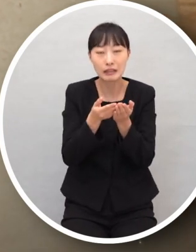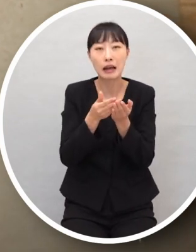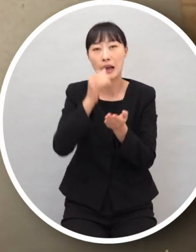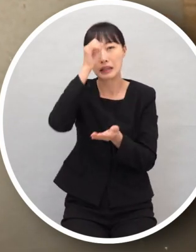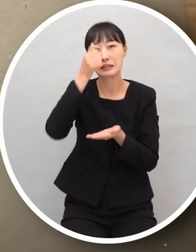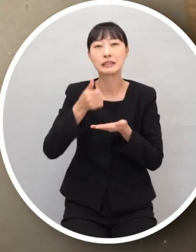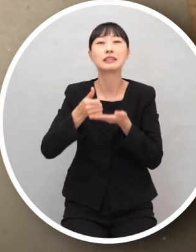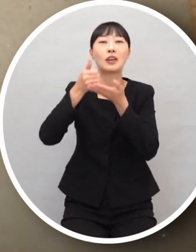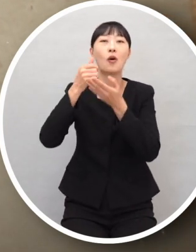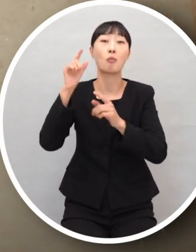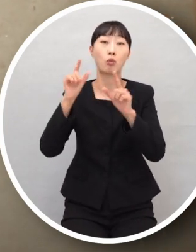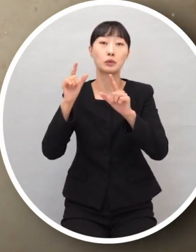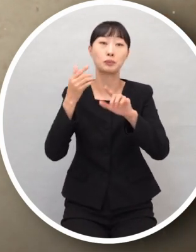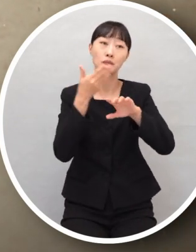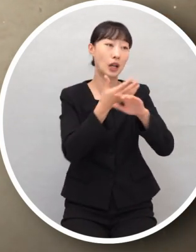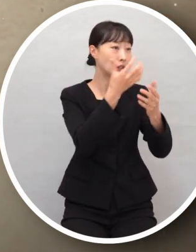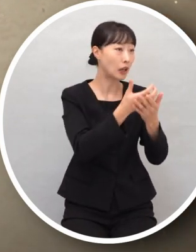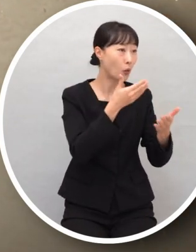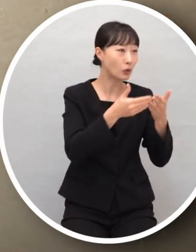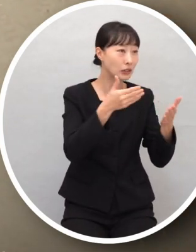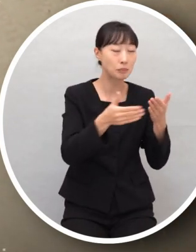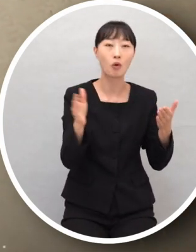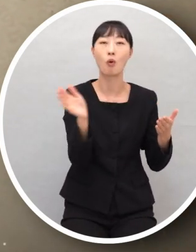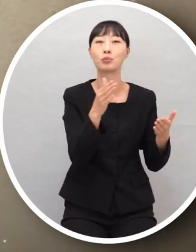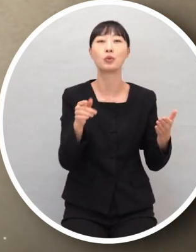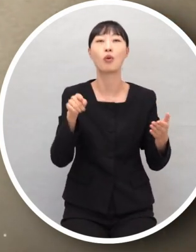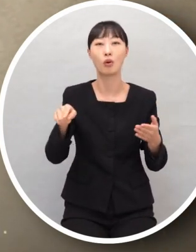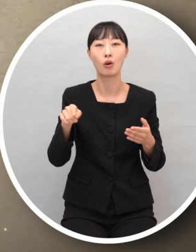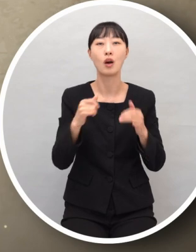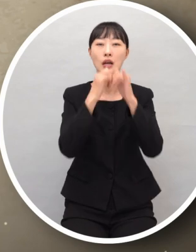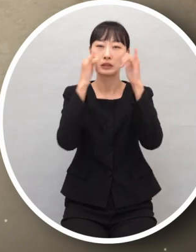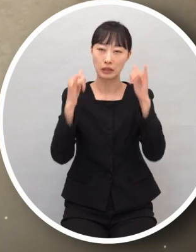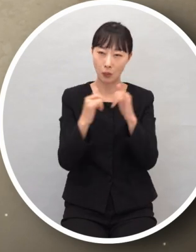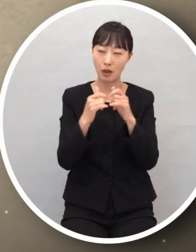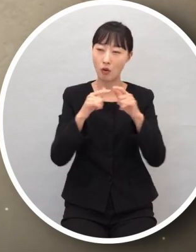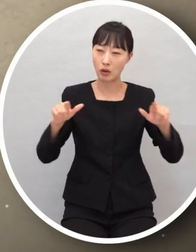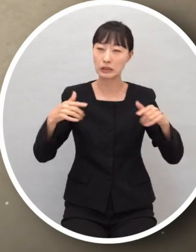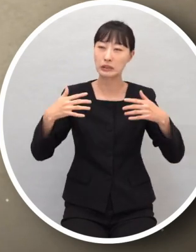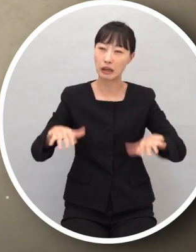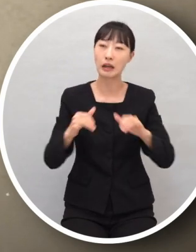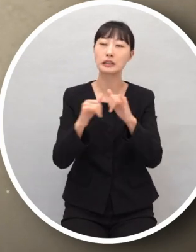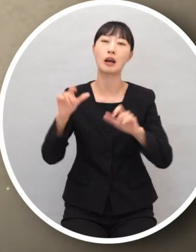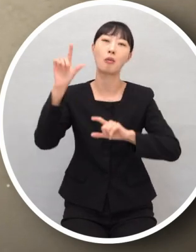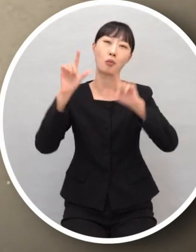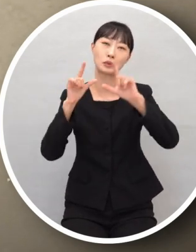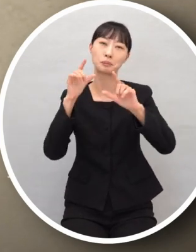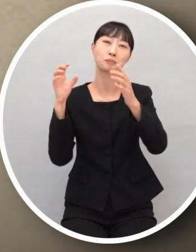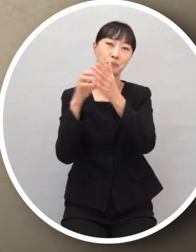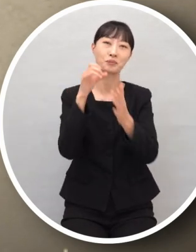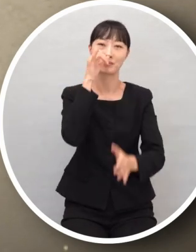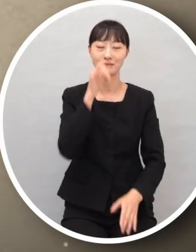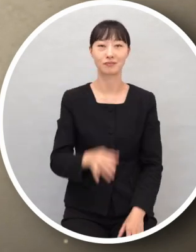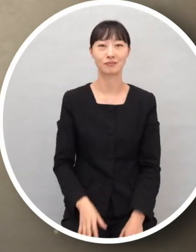Images of the socially disadvantaged, not commonly seen in other paintings, were on full display.